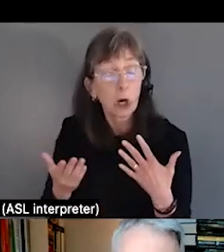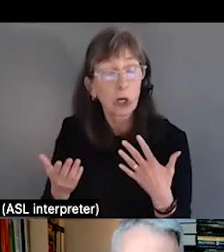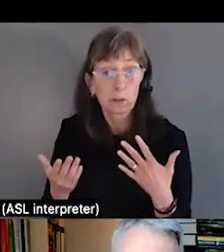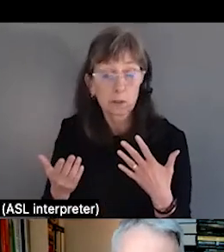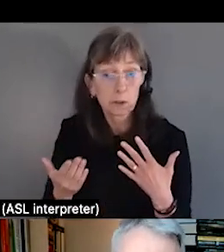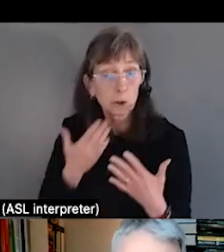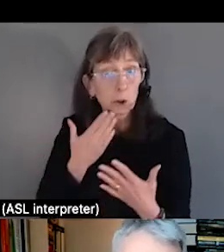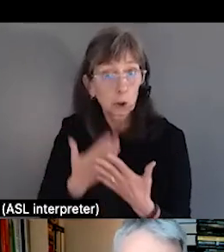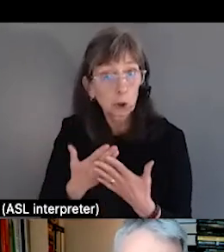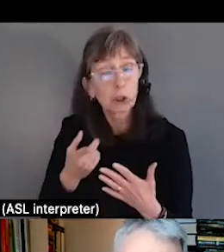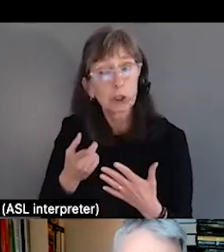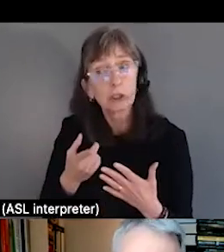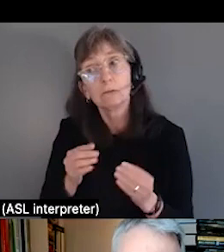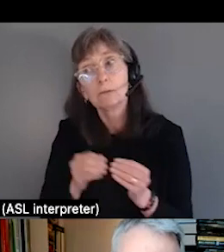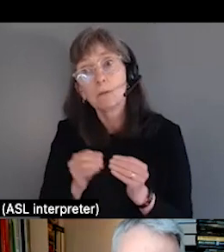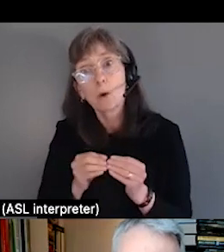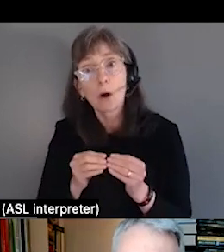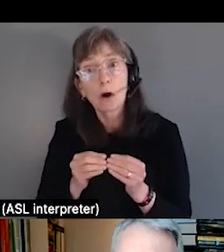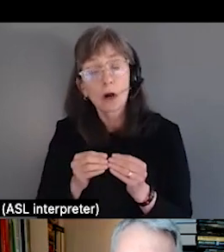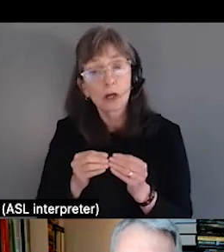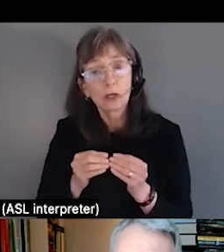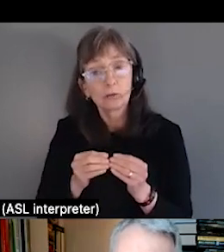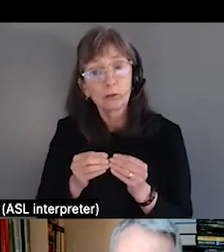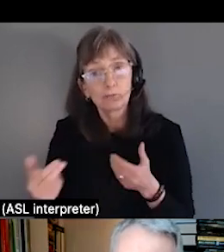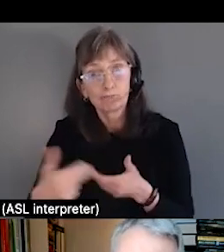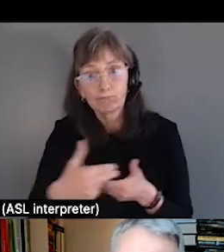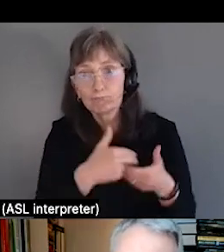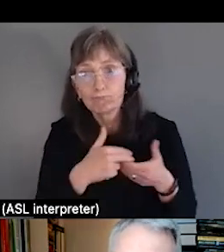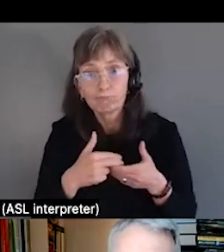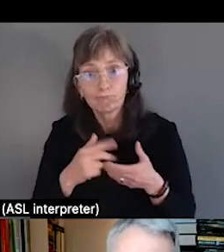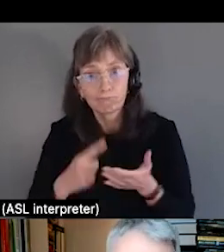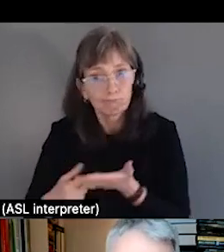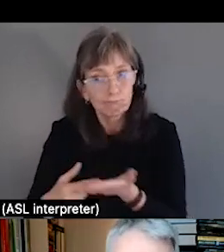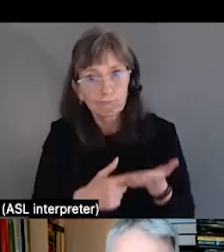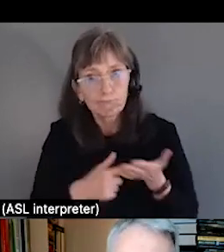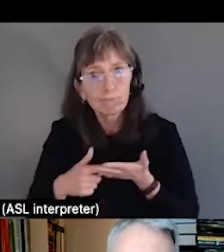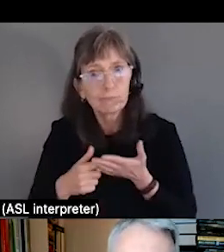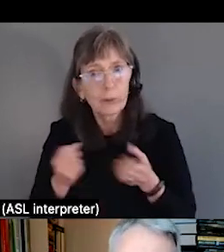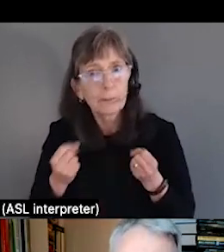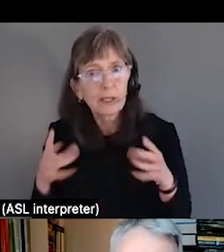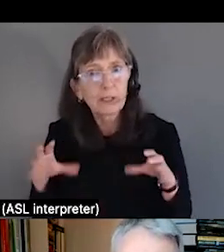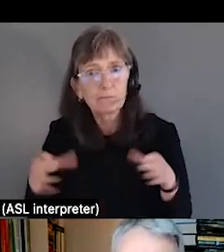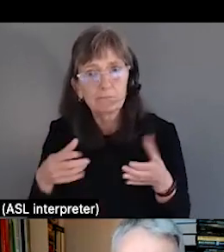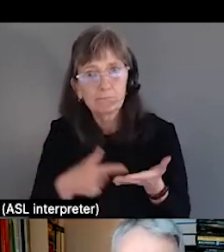opportunity for the trade as a whole, for publishers and book sellers to be able